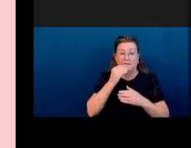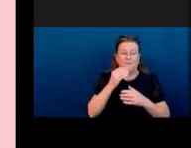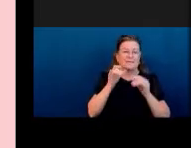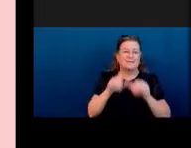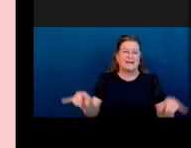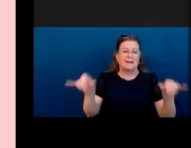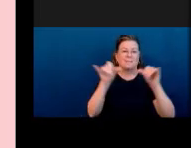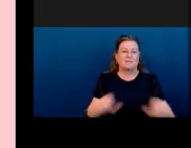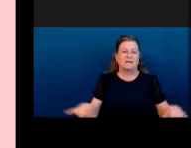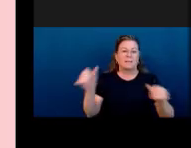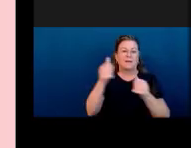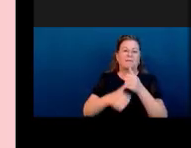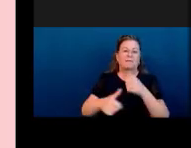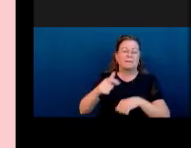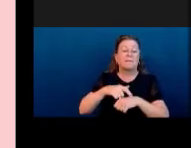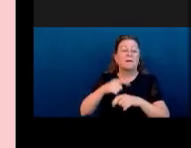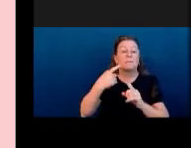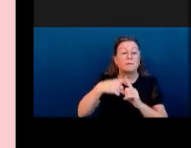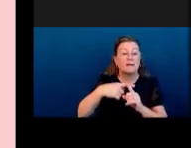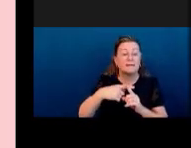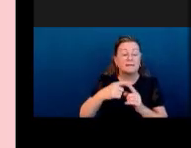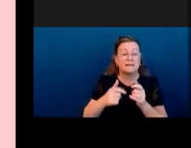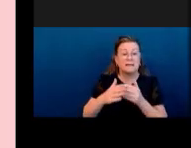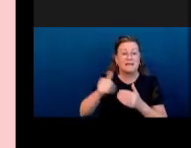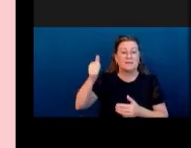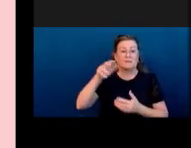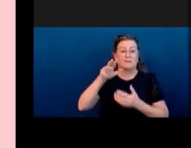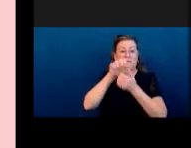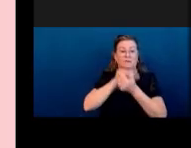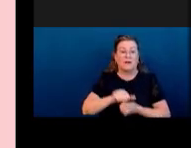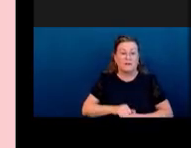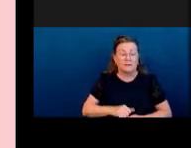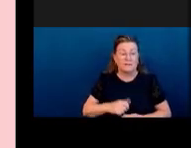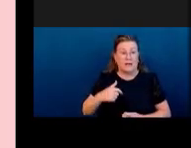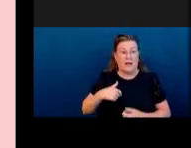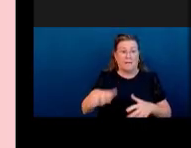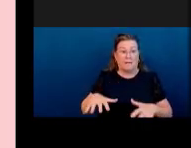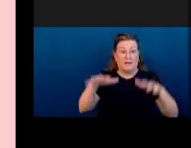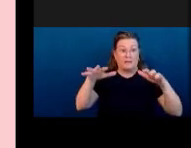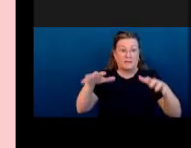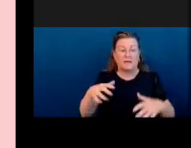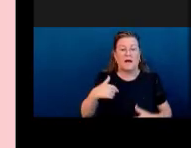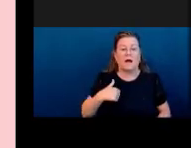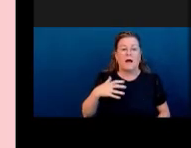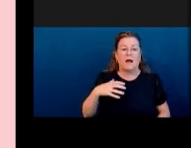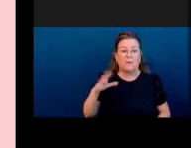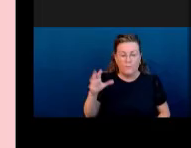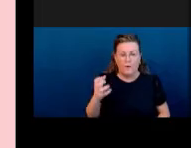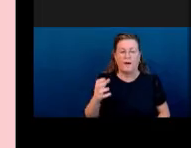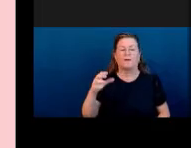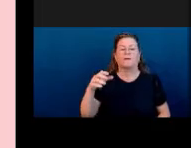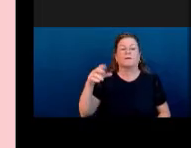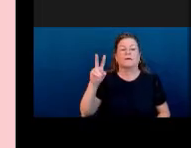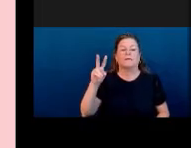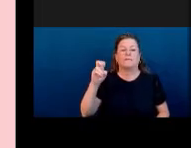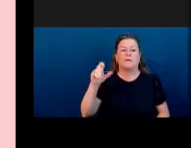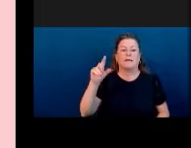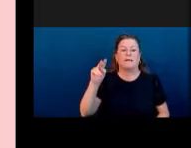digest. When I'm anxious, I want to grilled cheese with like Velveeta processed cheese, because it's easier for my gut